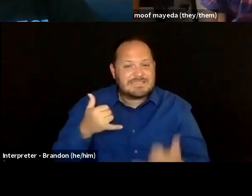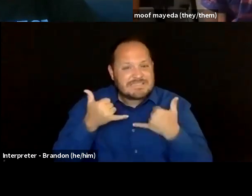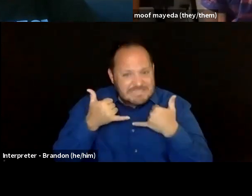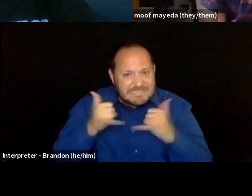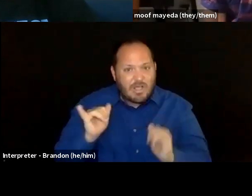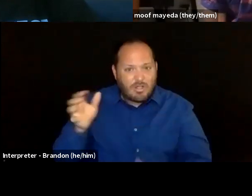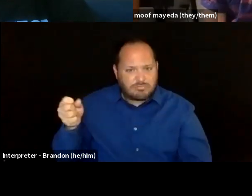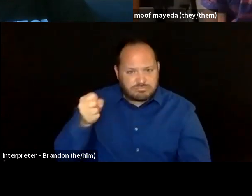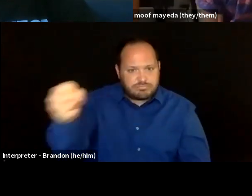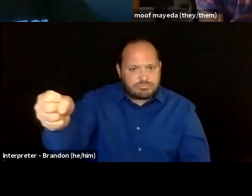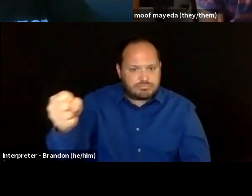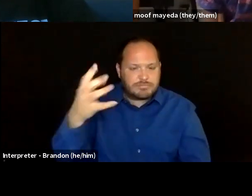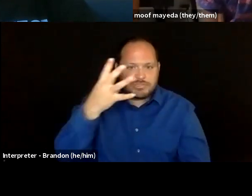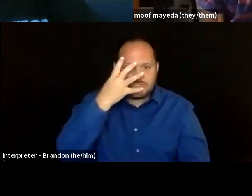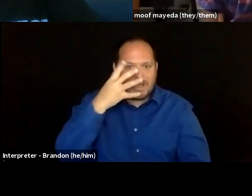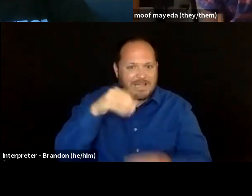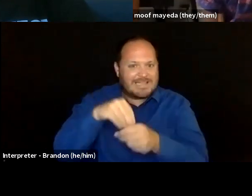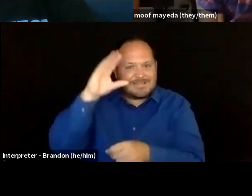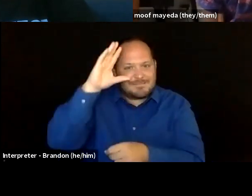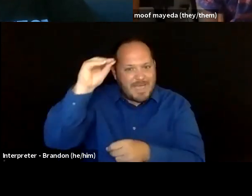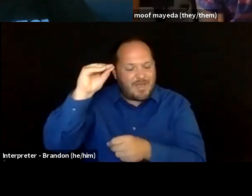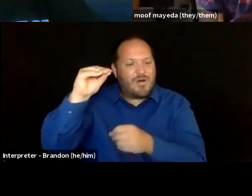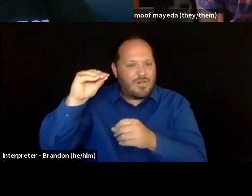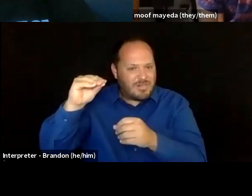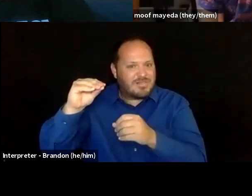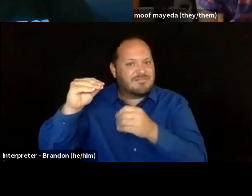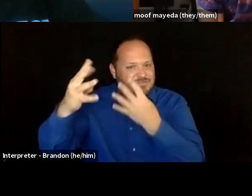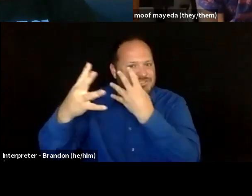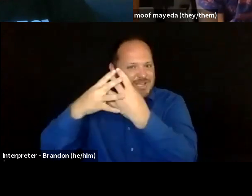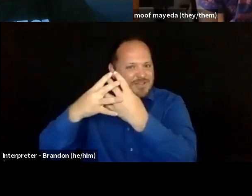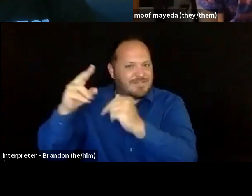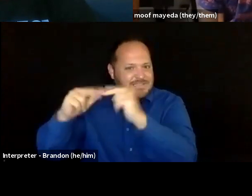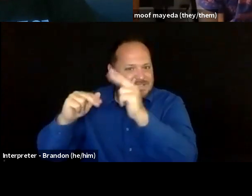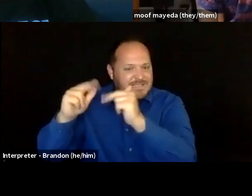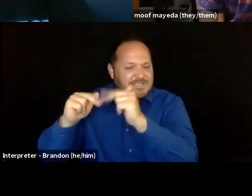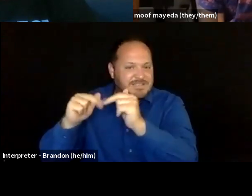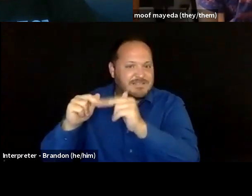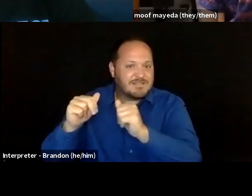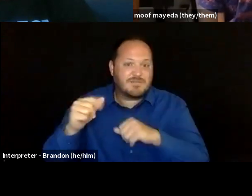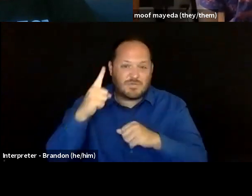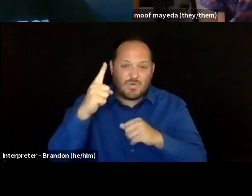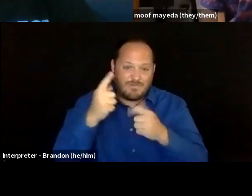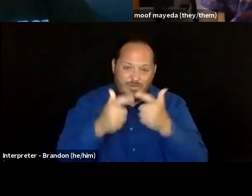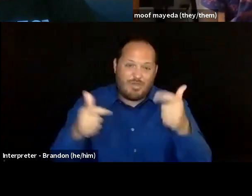Yeah. We've actually had a tour last year at one of the prisons, and